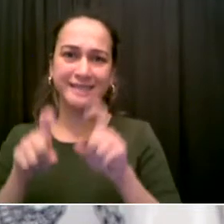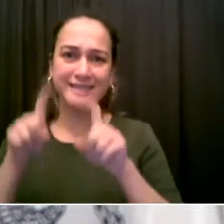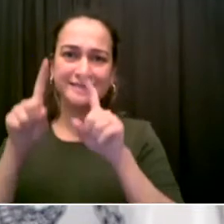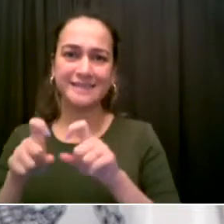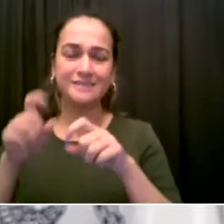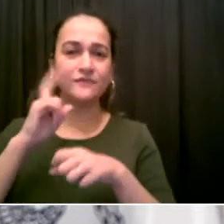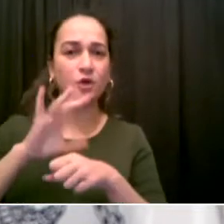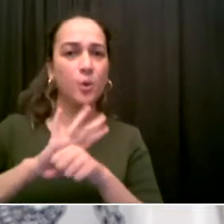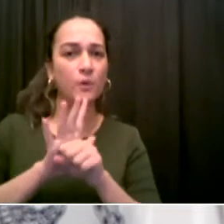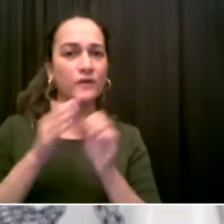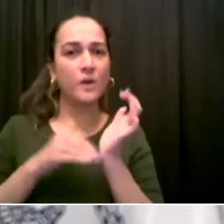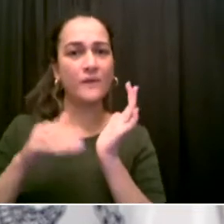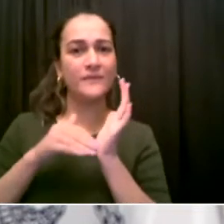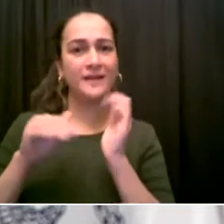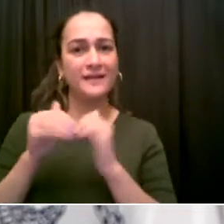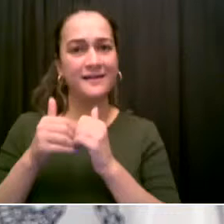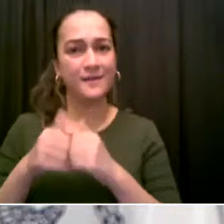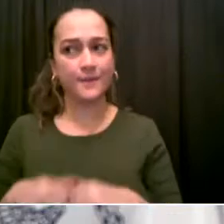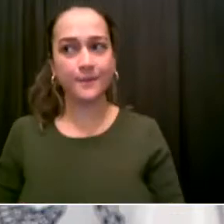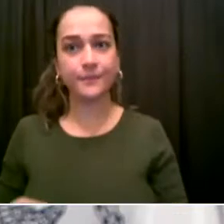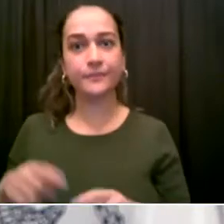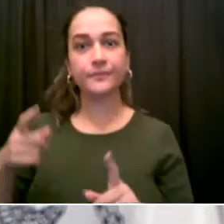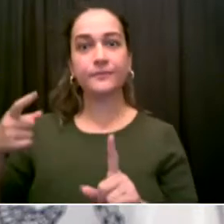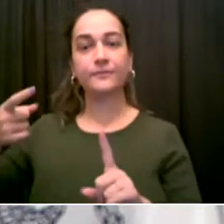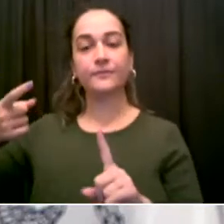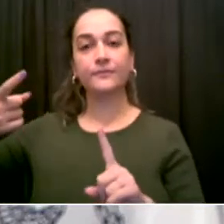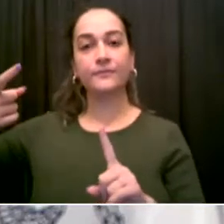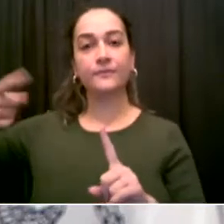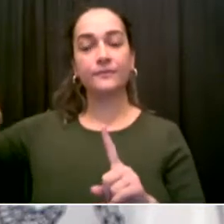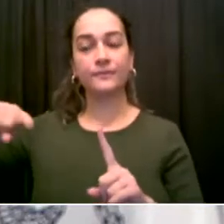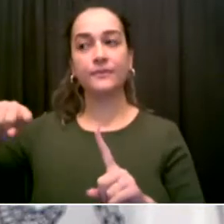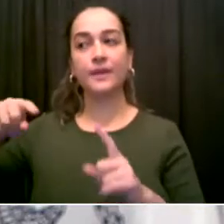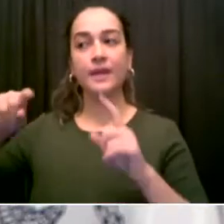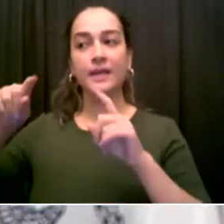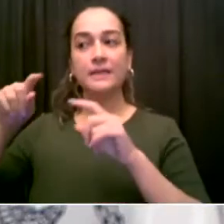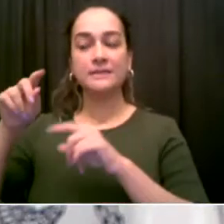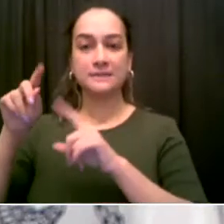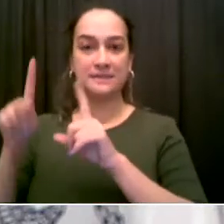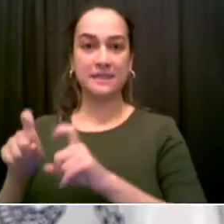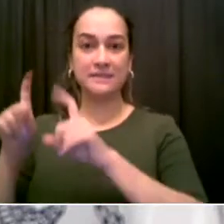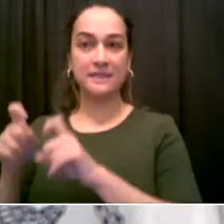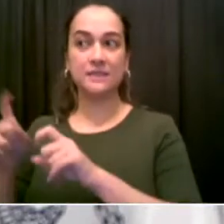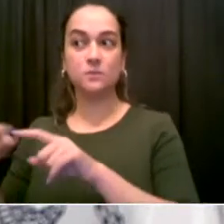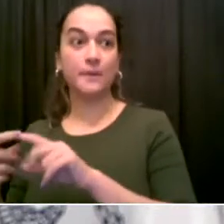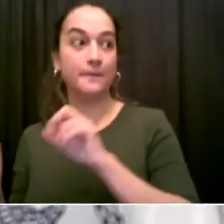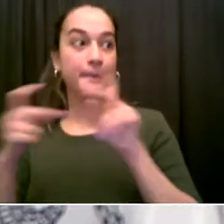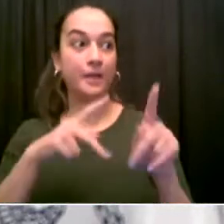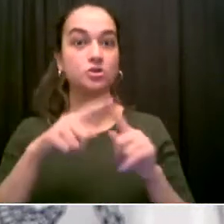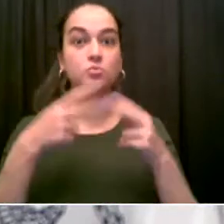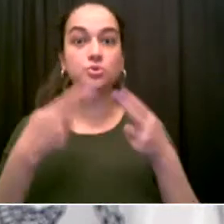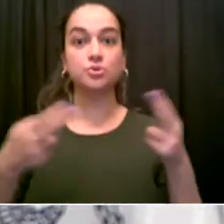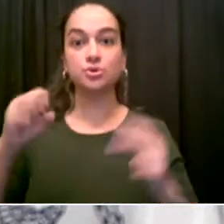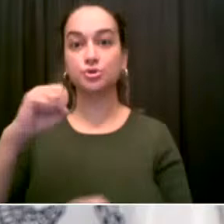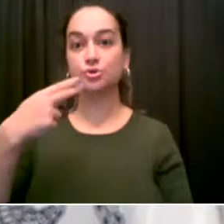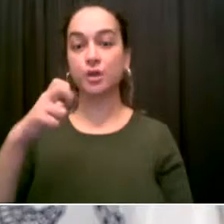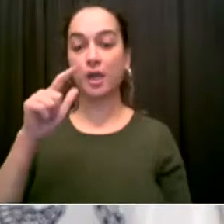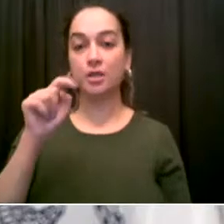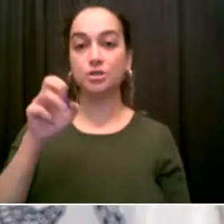LAPN TO VACCINATE THE HOMELESS, OR TO HAVE THEM TESTED IF YOU ARE RETURNING THEM, AT OMSE IPONT , TO CONGREGATE SHELTERS?